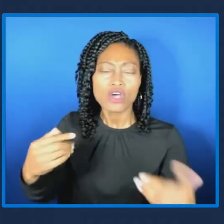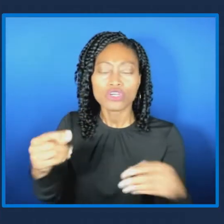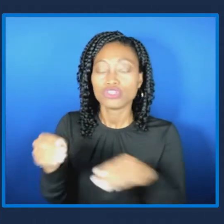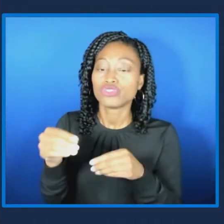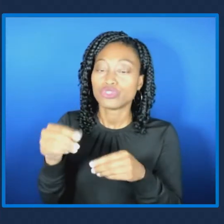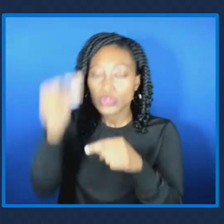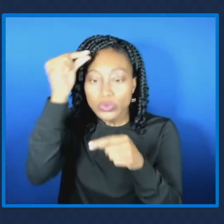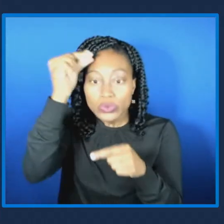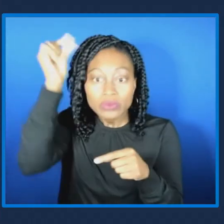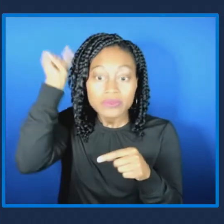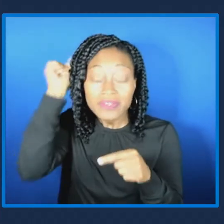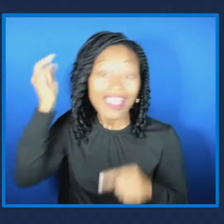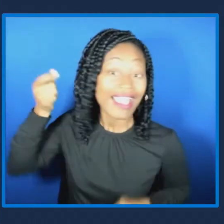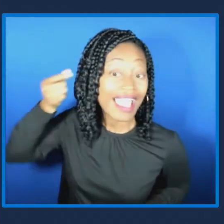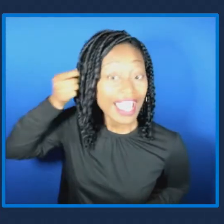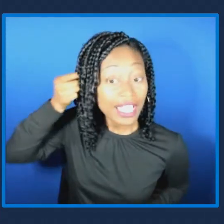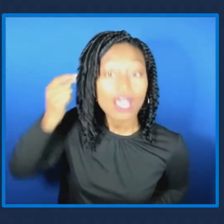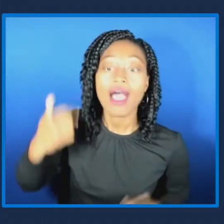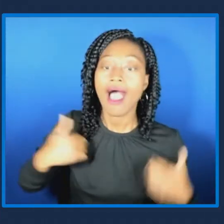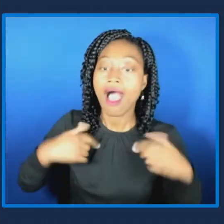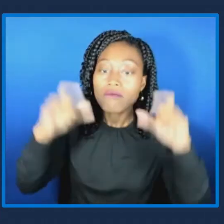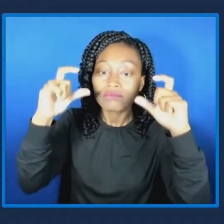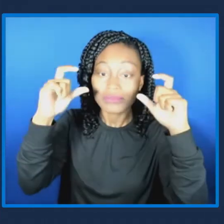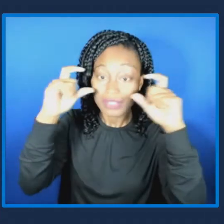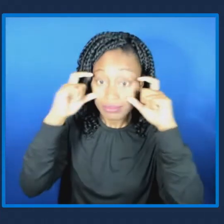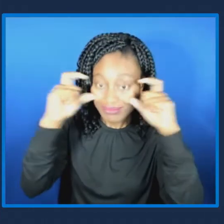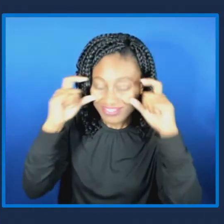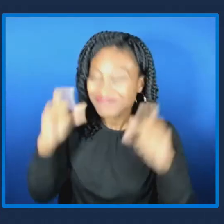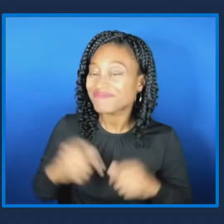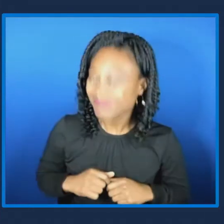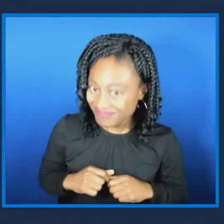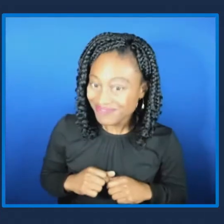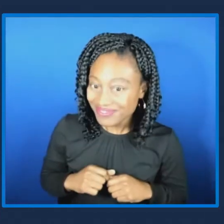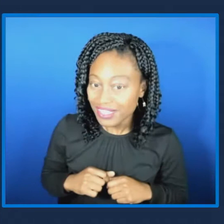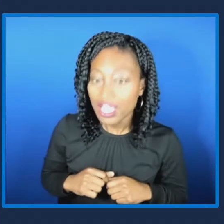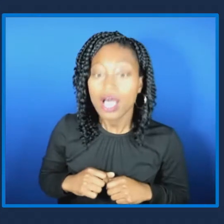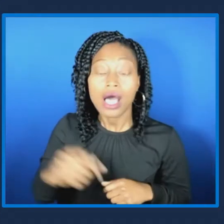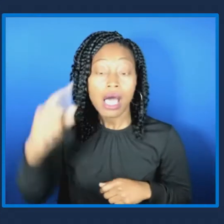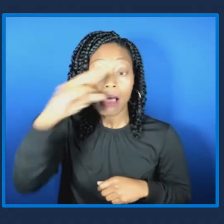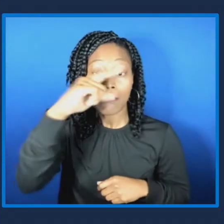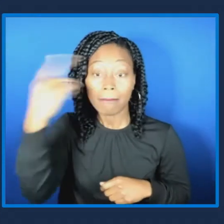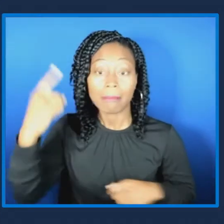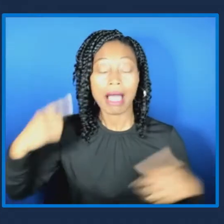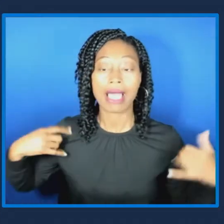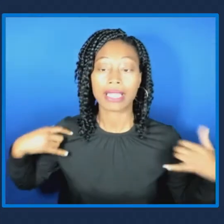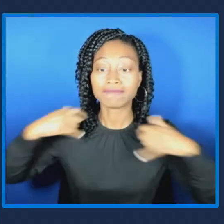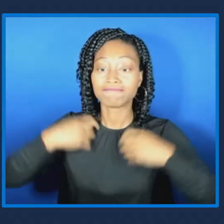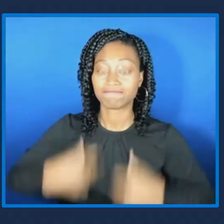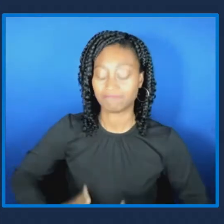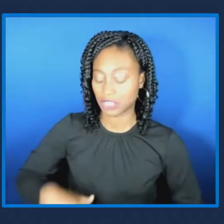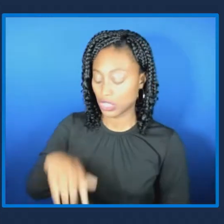I am wearing spectacles. I have on a black tunic with gold embroidering